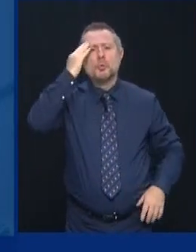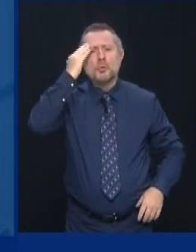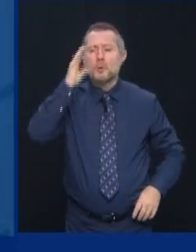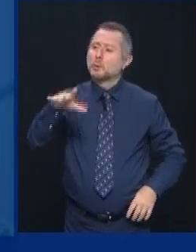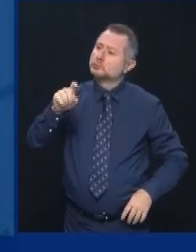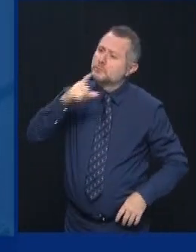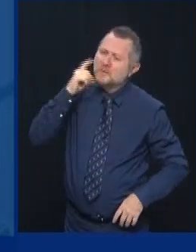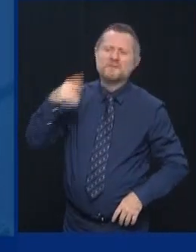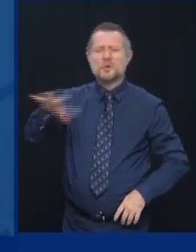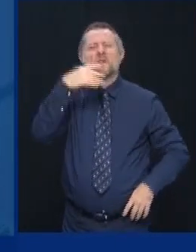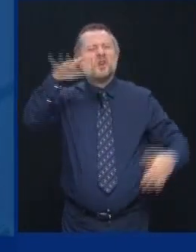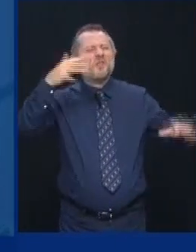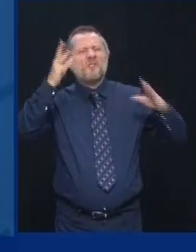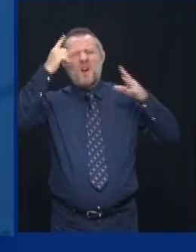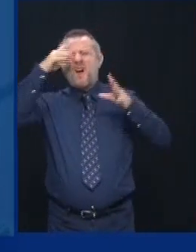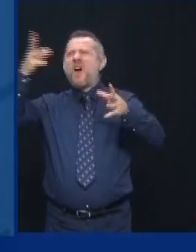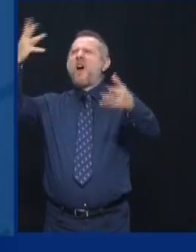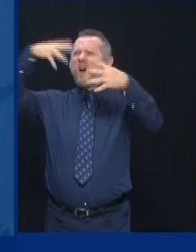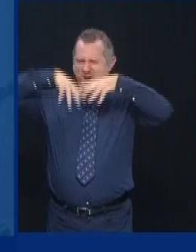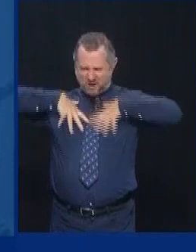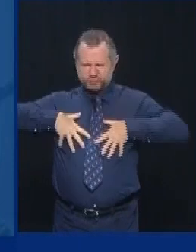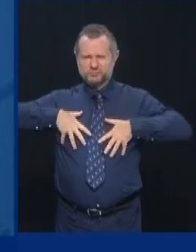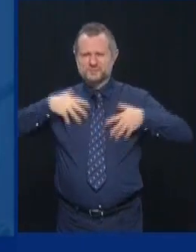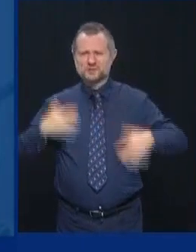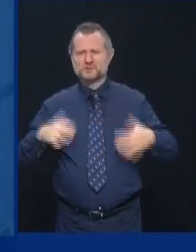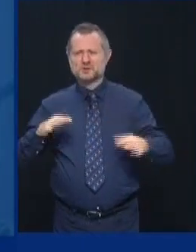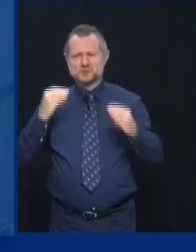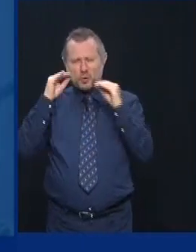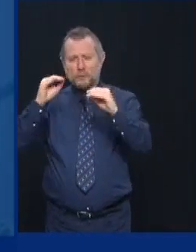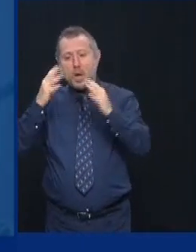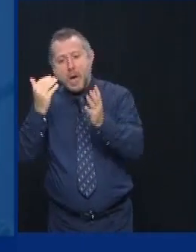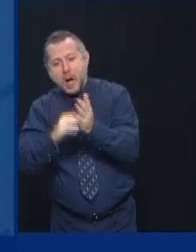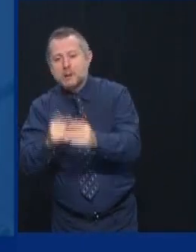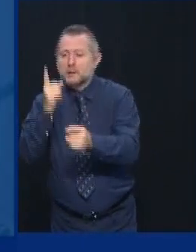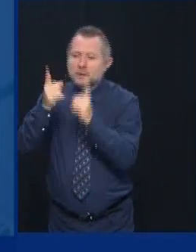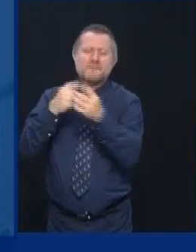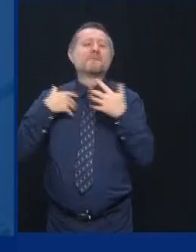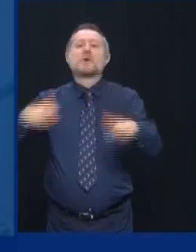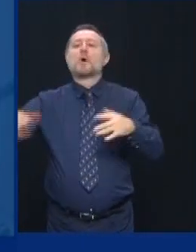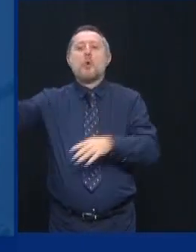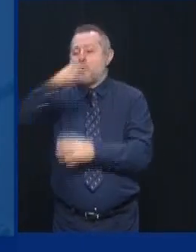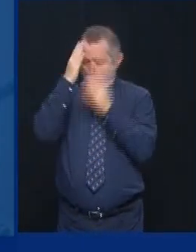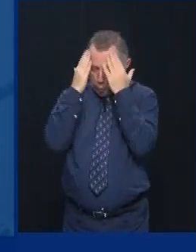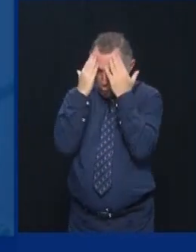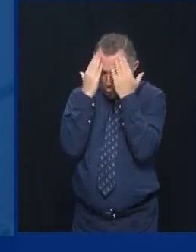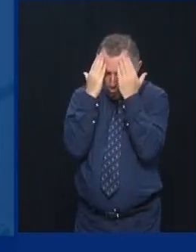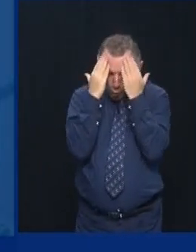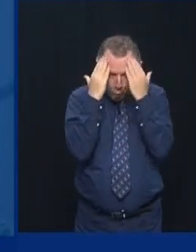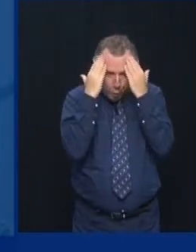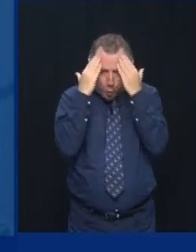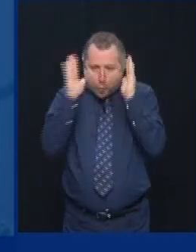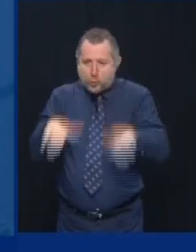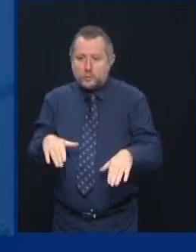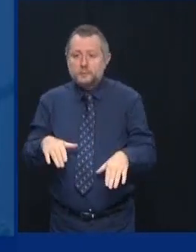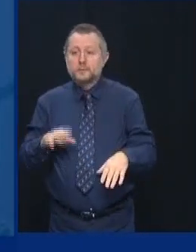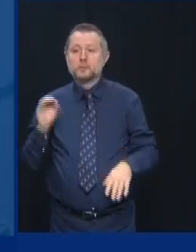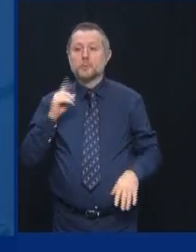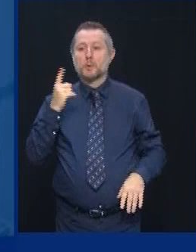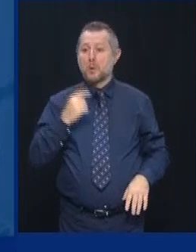TELL THEM AT THIS POINT YOU MUST WEAR A MASK. THEY KNOW THEY MUST WEAR A MASK.